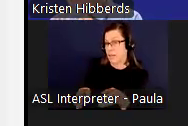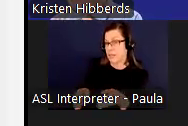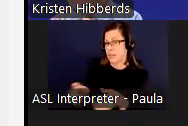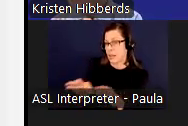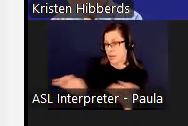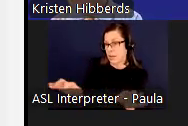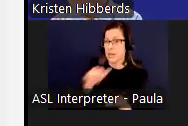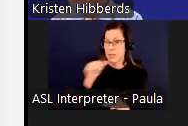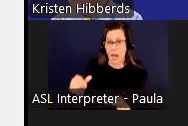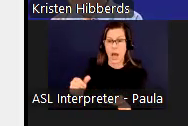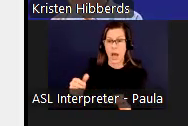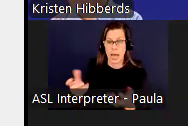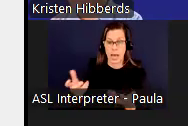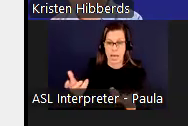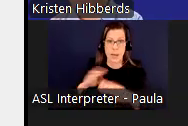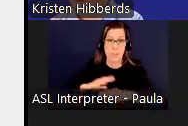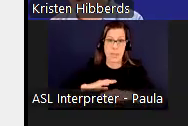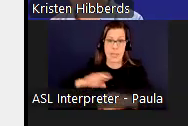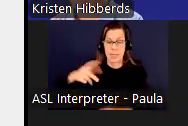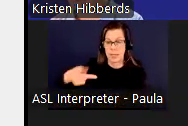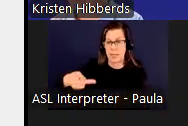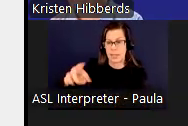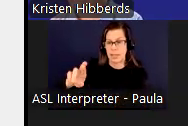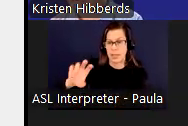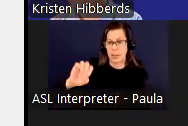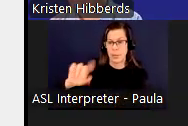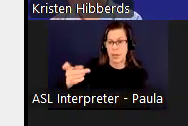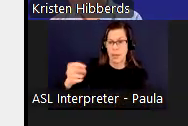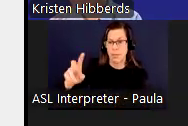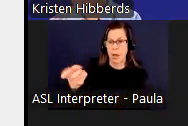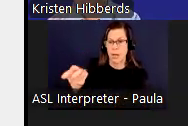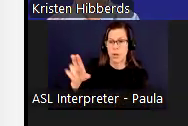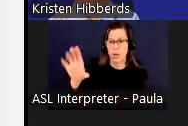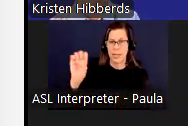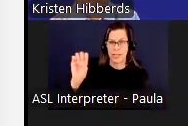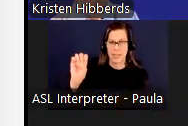preponderance, not that it didn't occur. OK. Yeah, all good feedback.